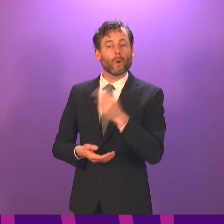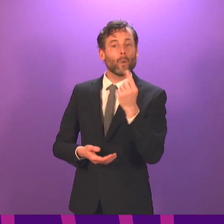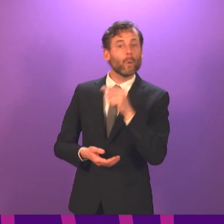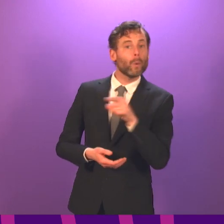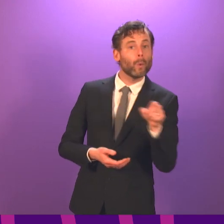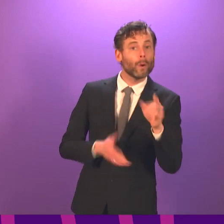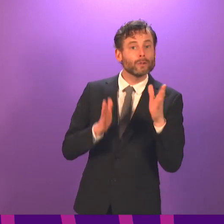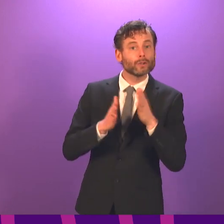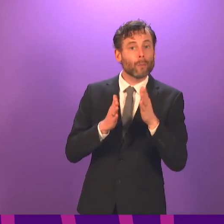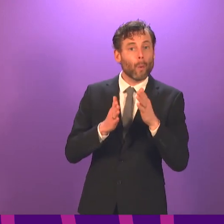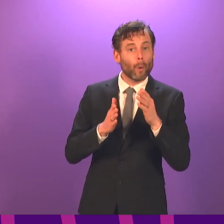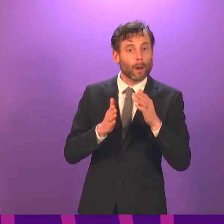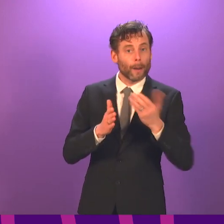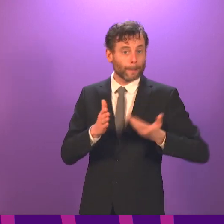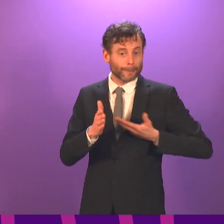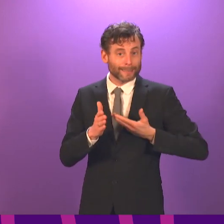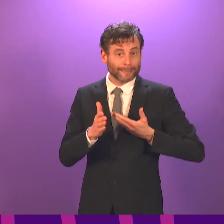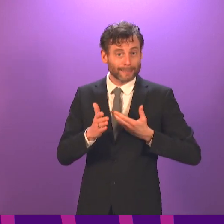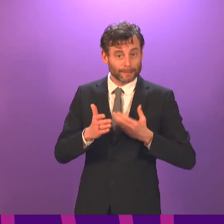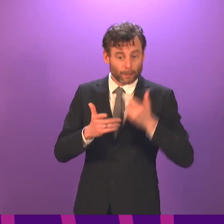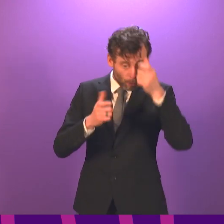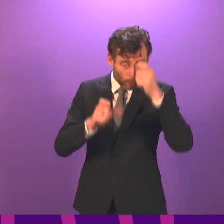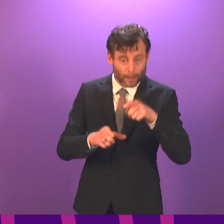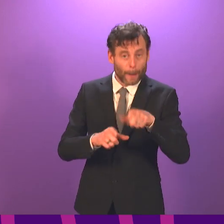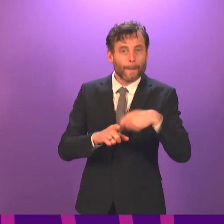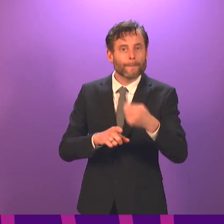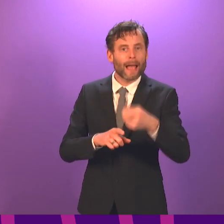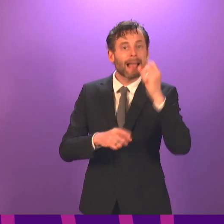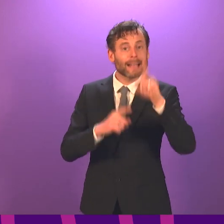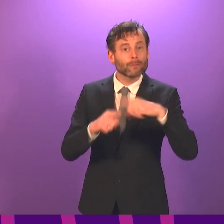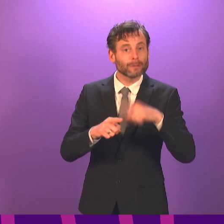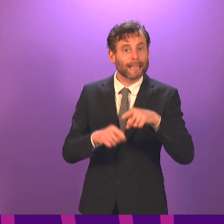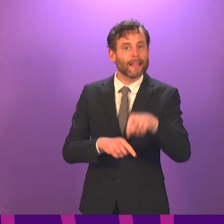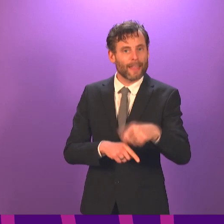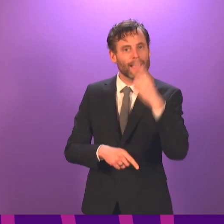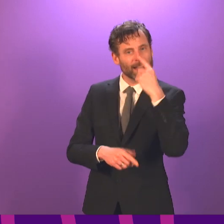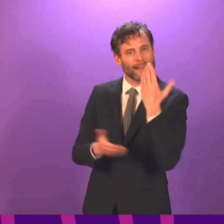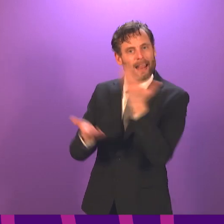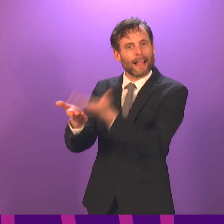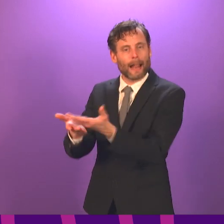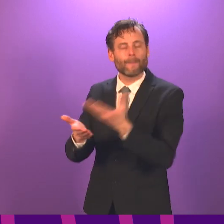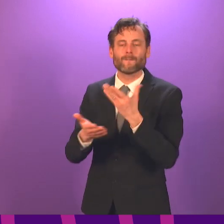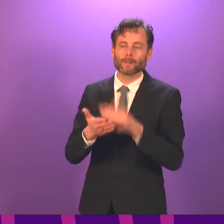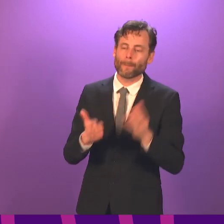is in recognition of the on-going challenges that businesses such as B and Bs, guest houses